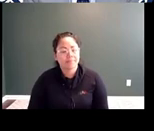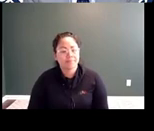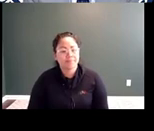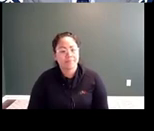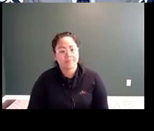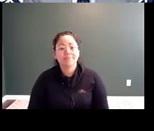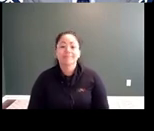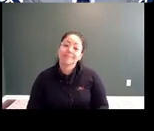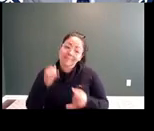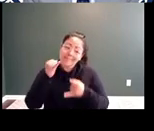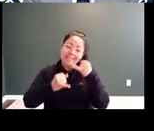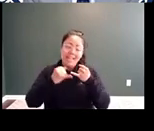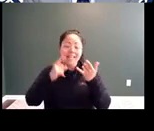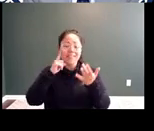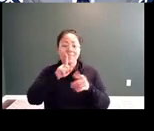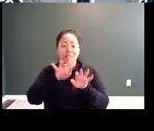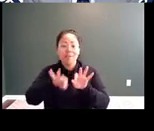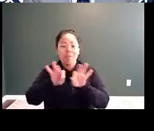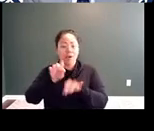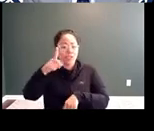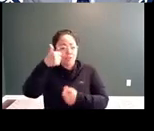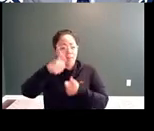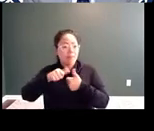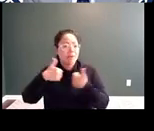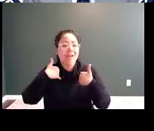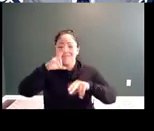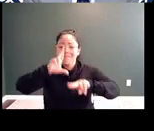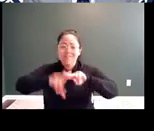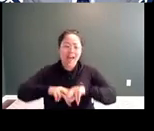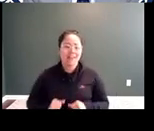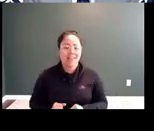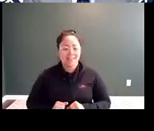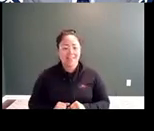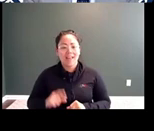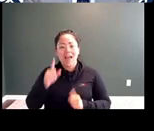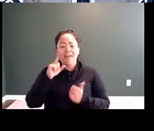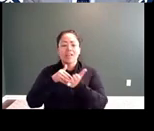And then lastly, I think it's really important just to remember to have fun. I think that this so often can be forgotten